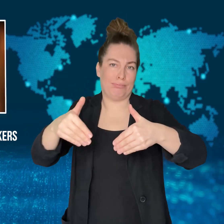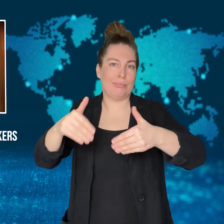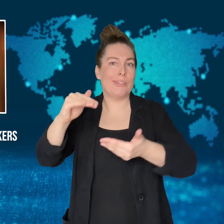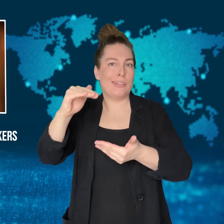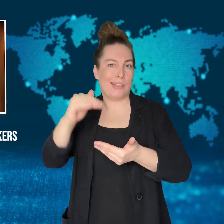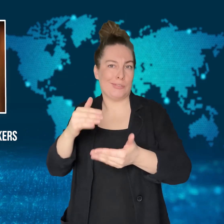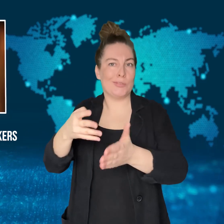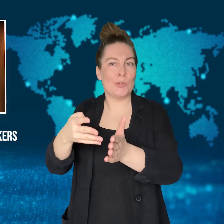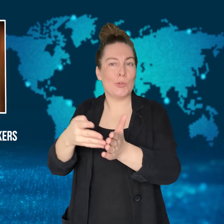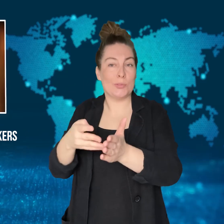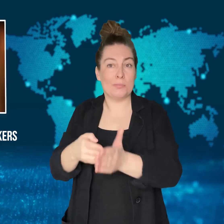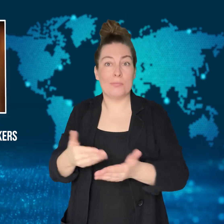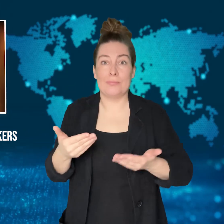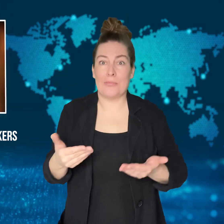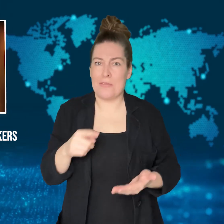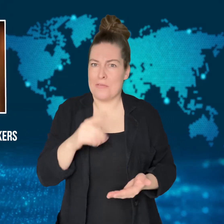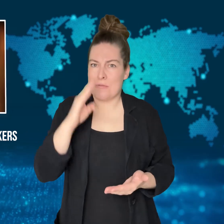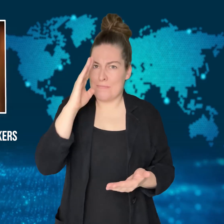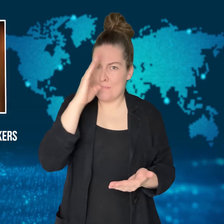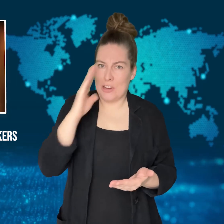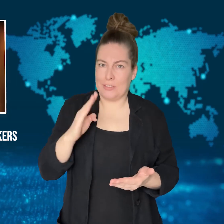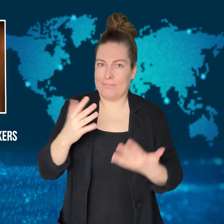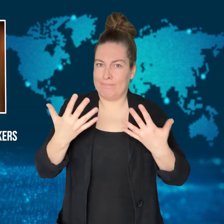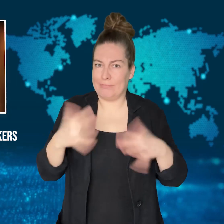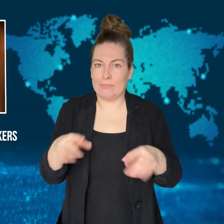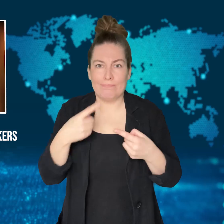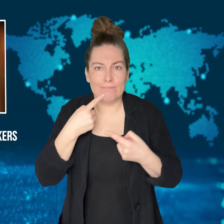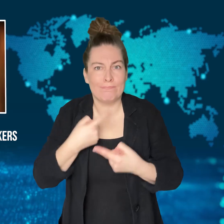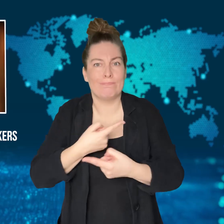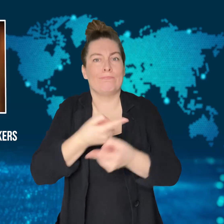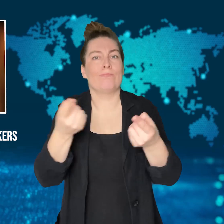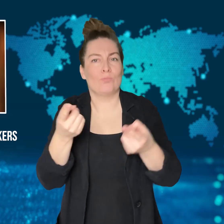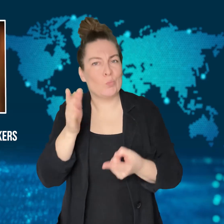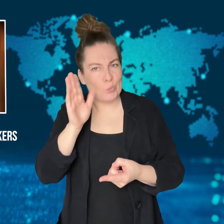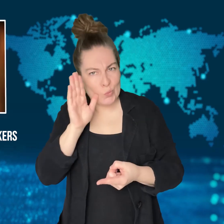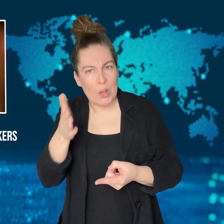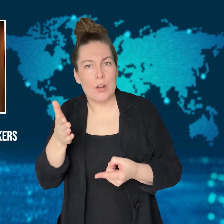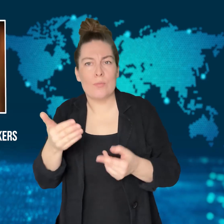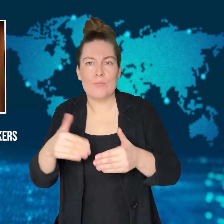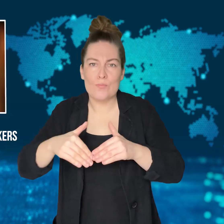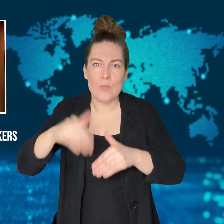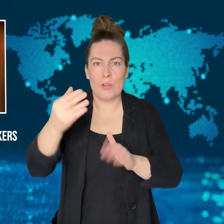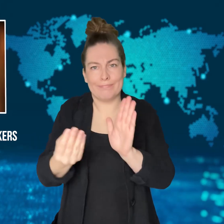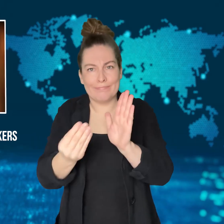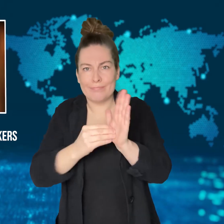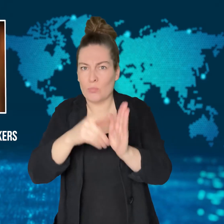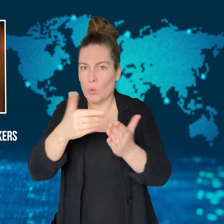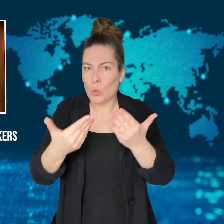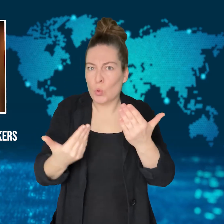there will be less bias.